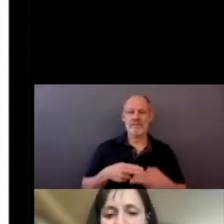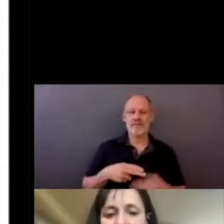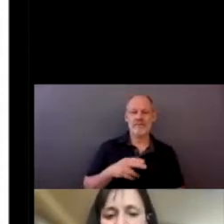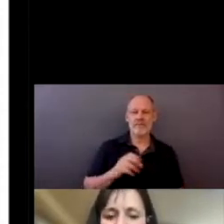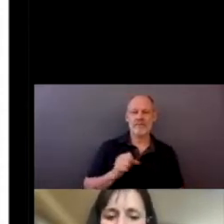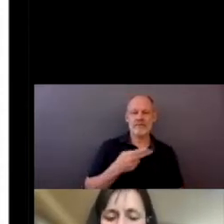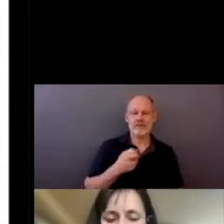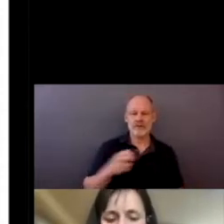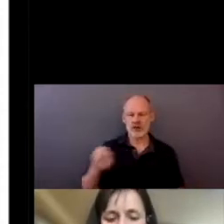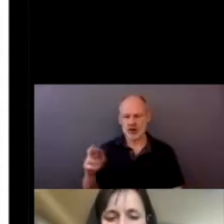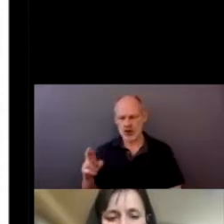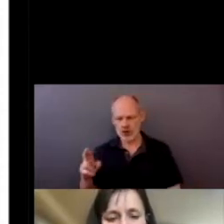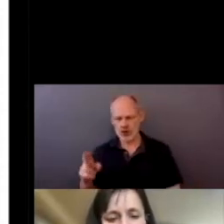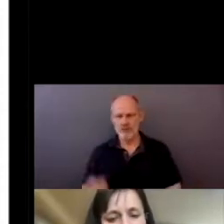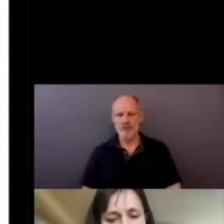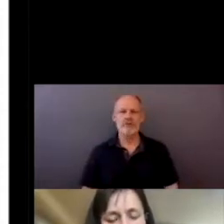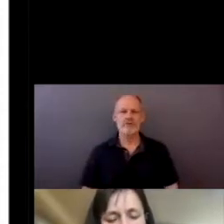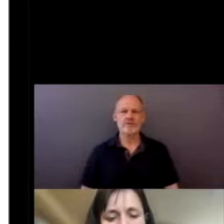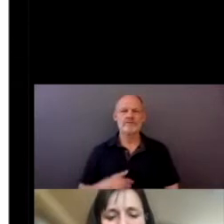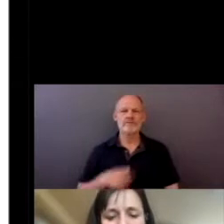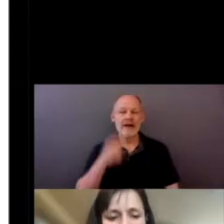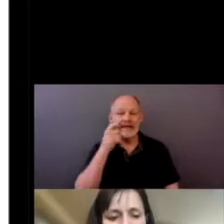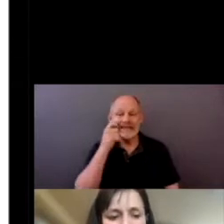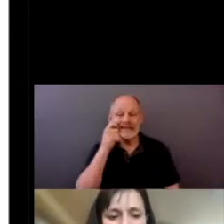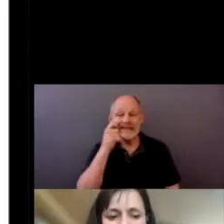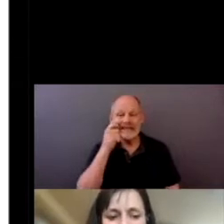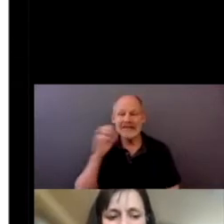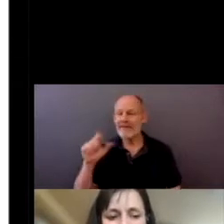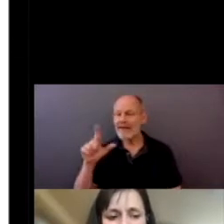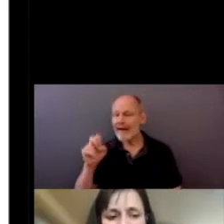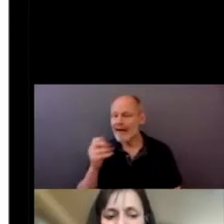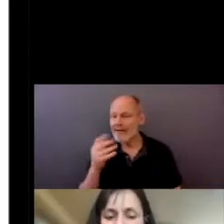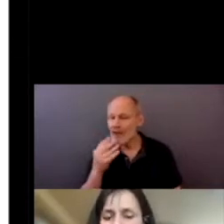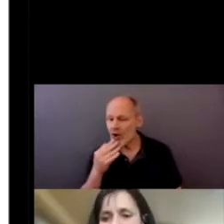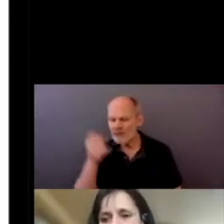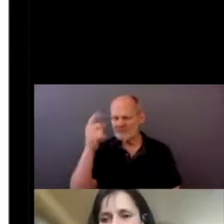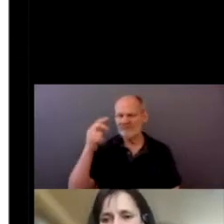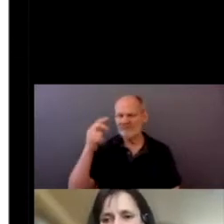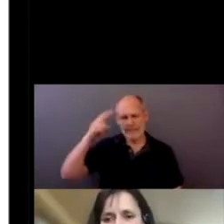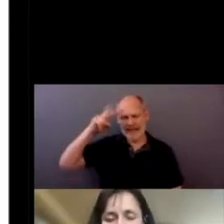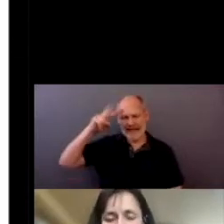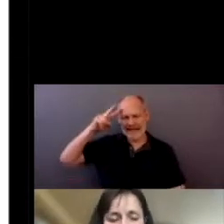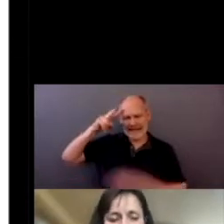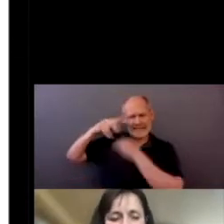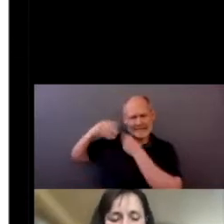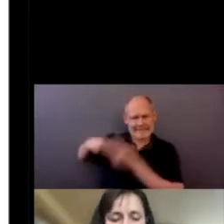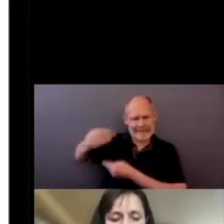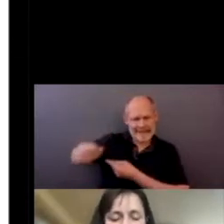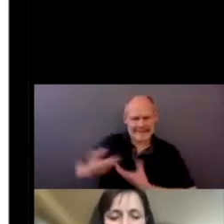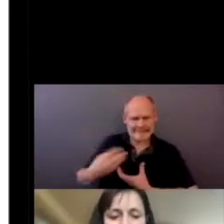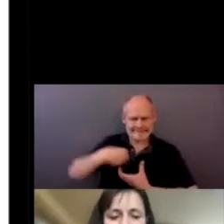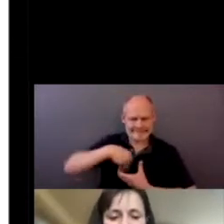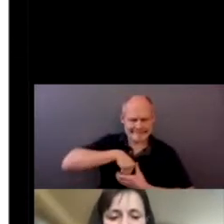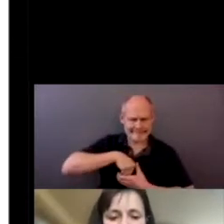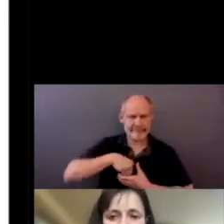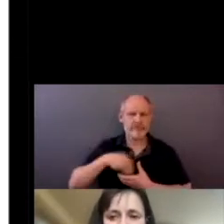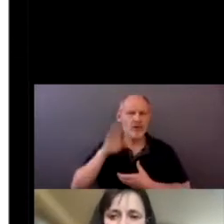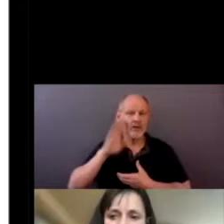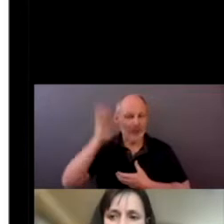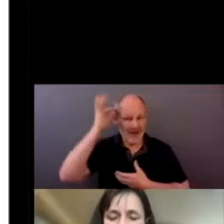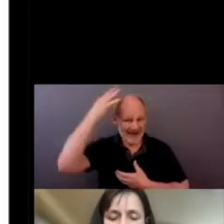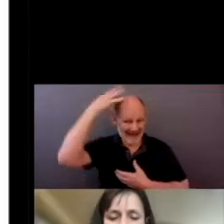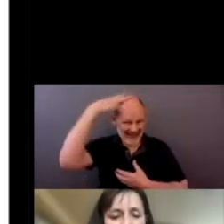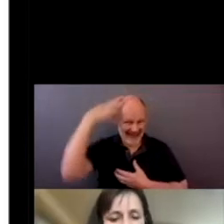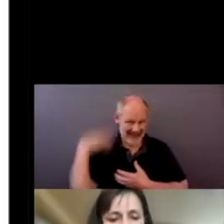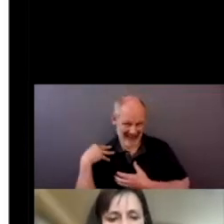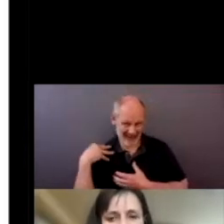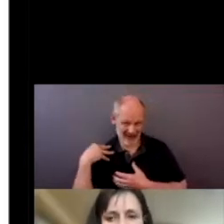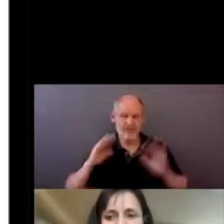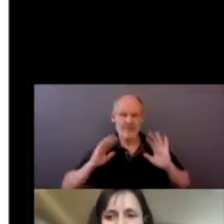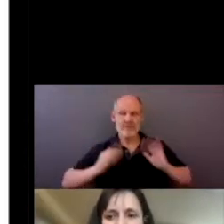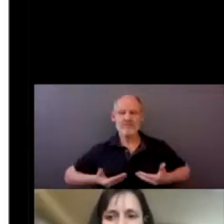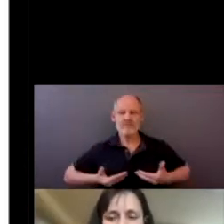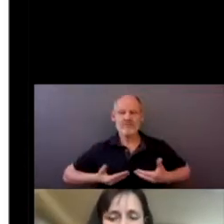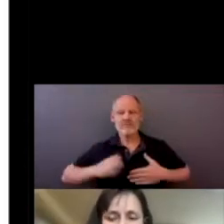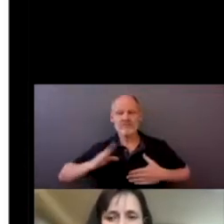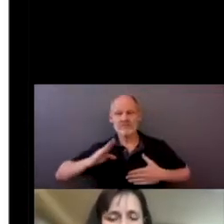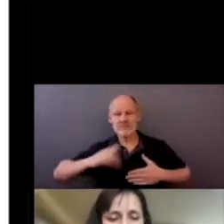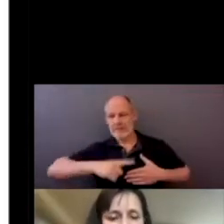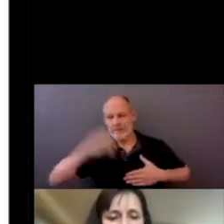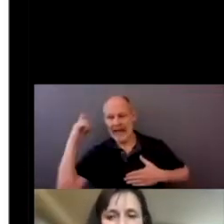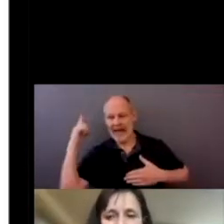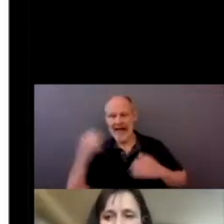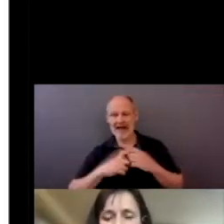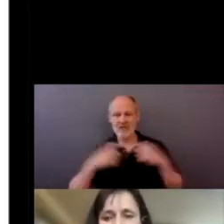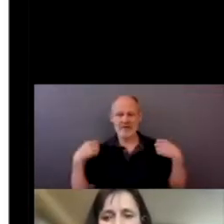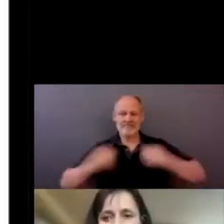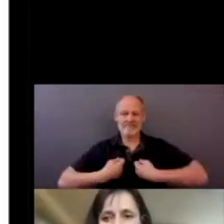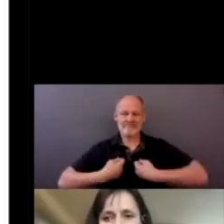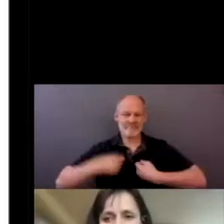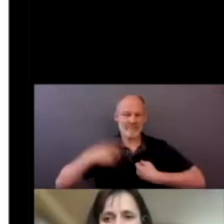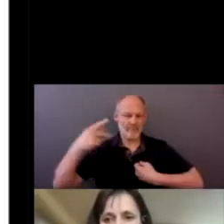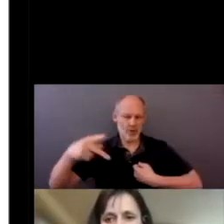am wearing a black shirt, purple cardigan, and I am sitting in front of a yellow wall and